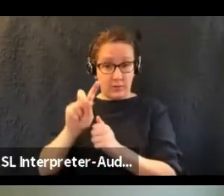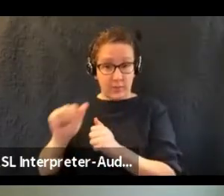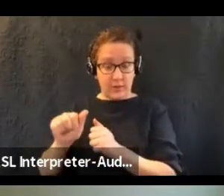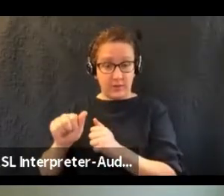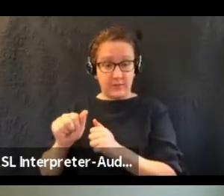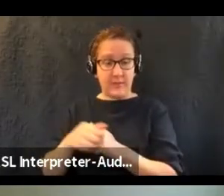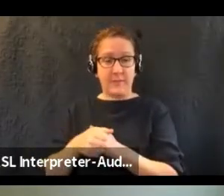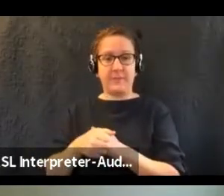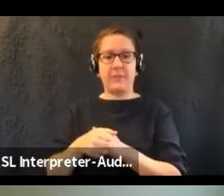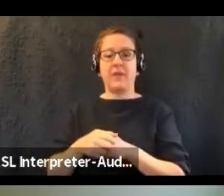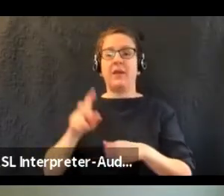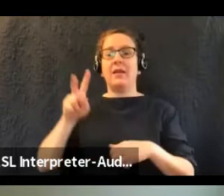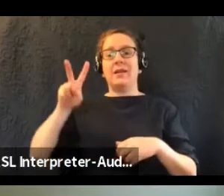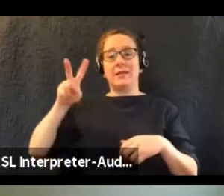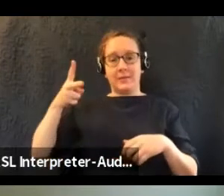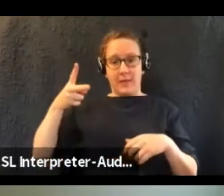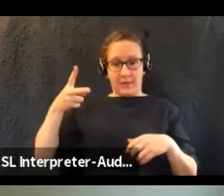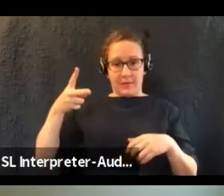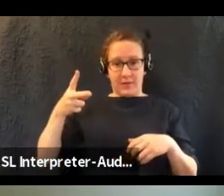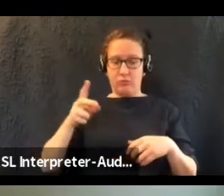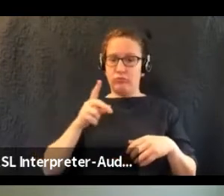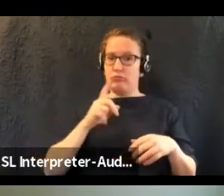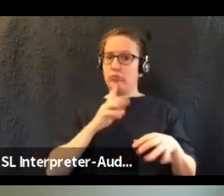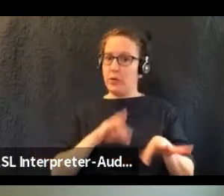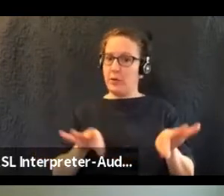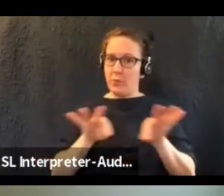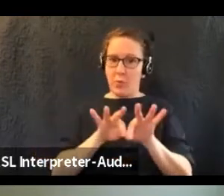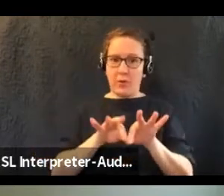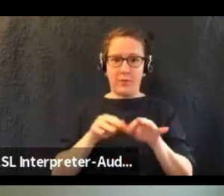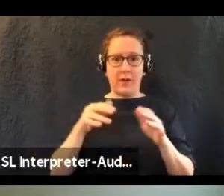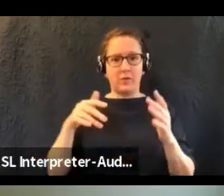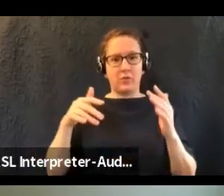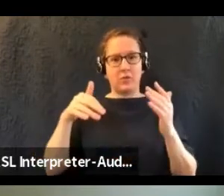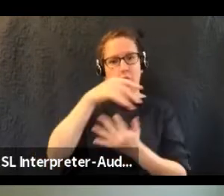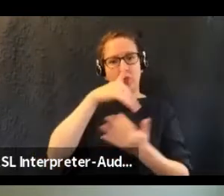The second thing that's really important about the social justice and diversity model of